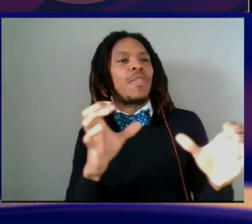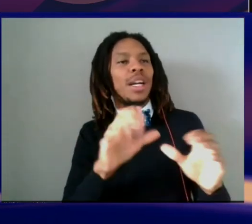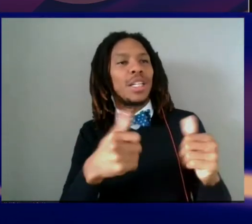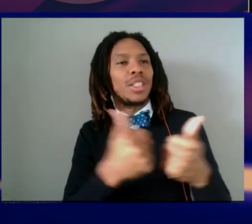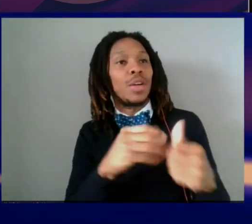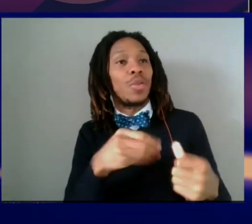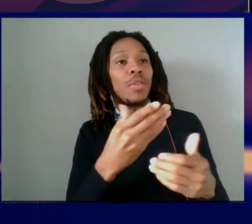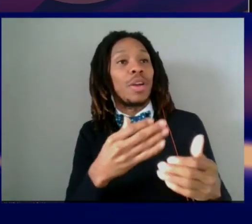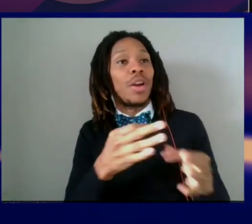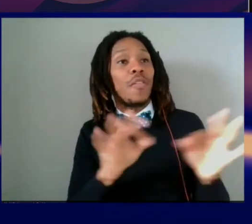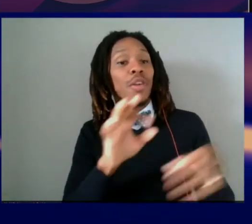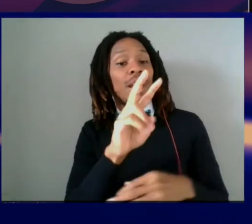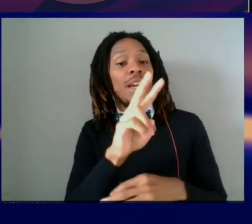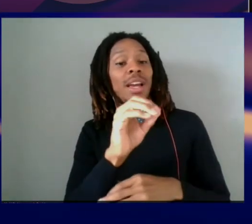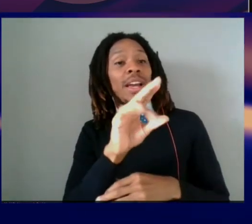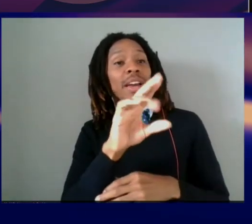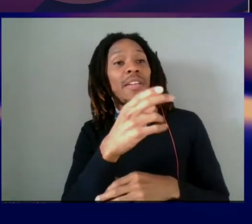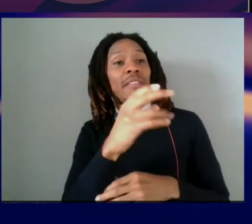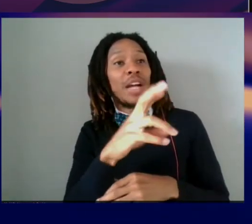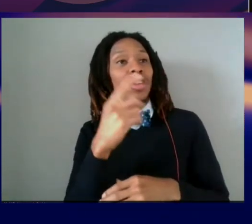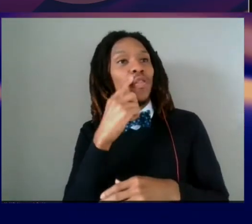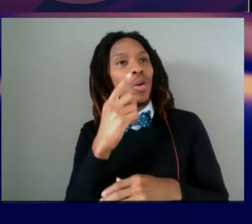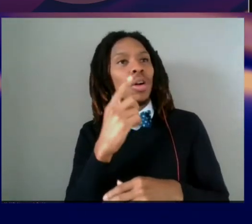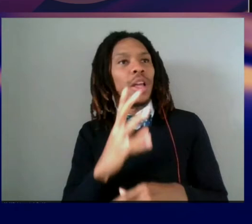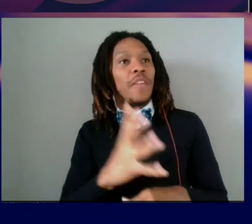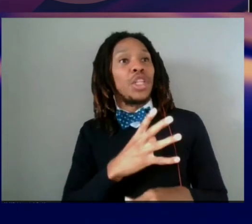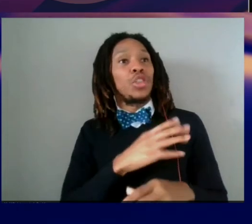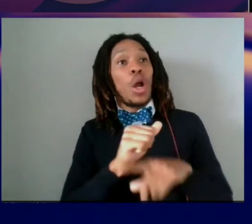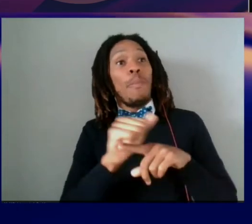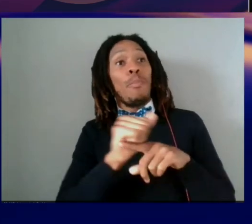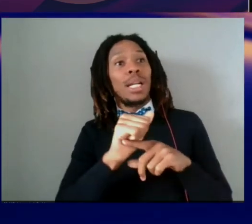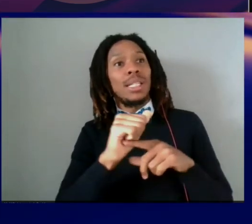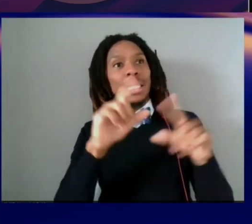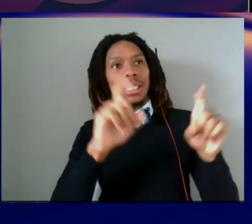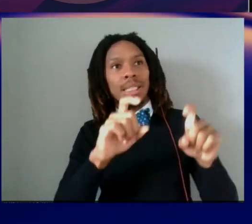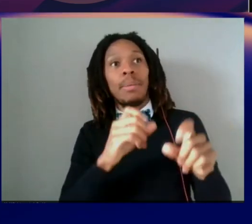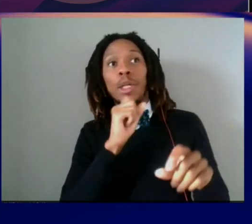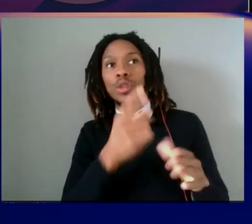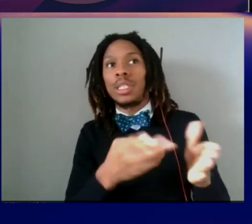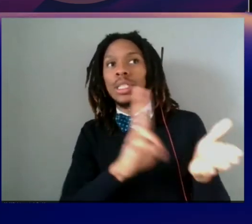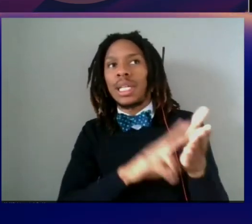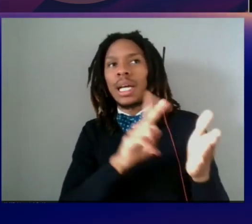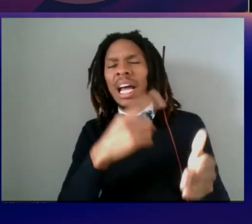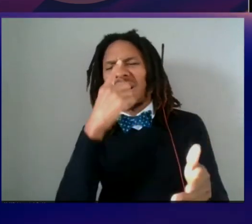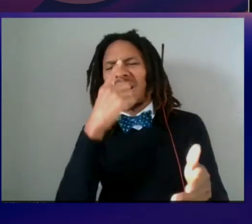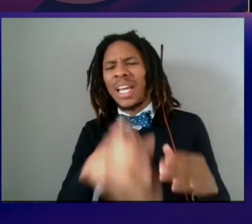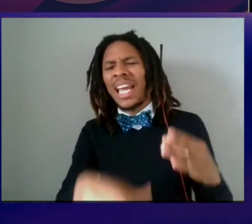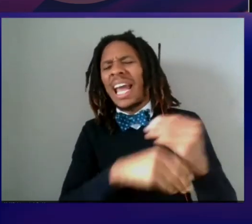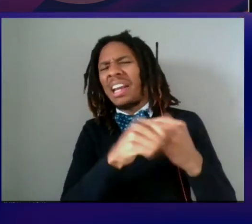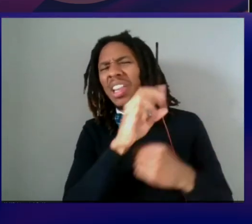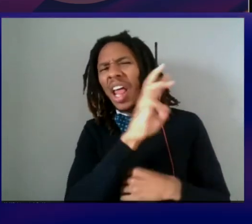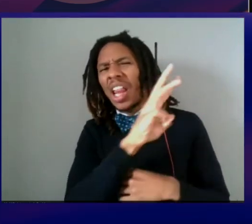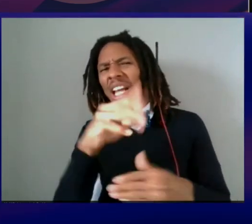for the official practice exam. So, make sure to sign up for that. And there, we should be able to add another link to that in the chat. So hopefully the chat monitors,